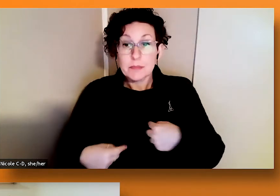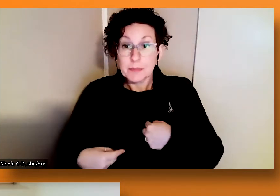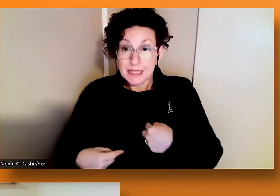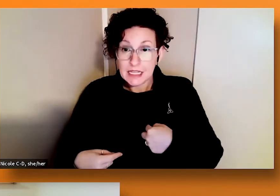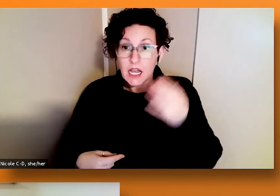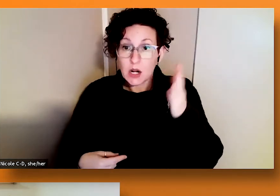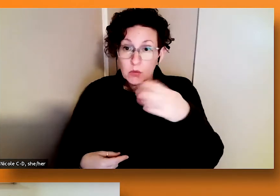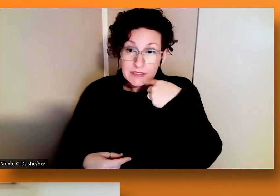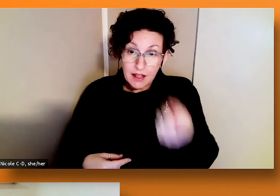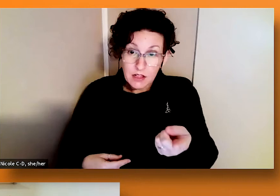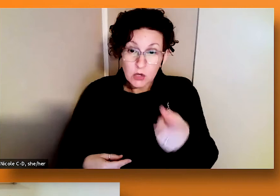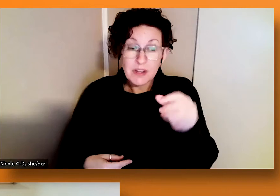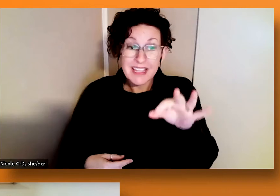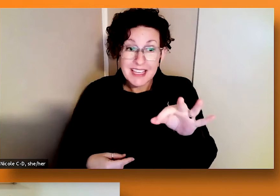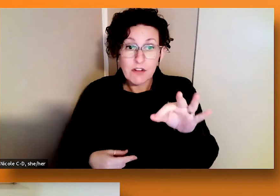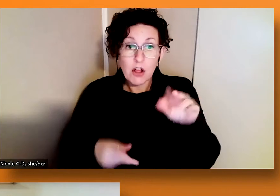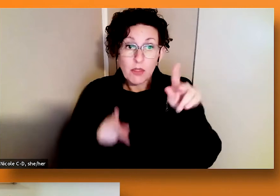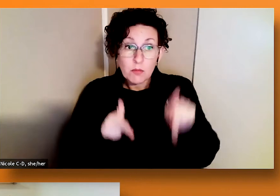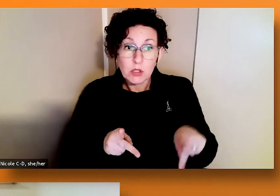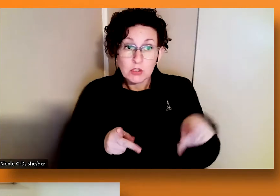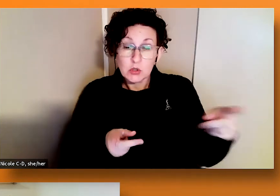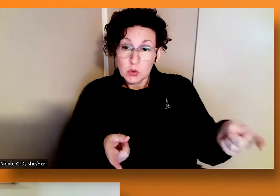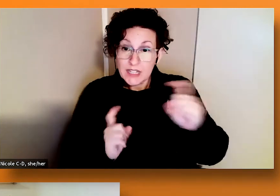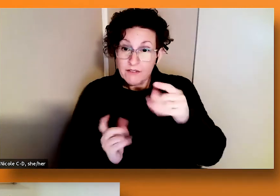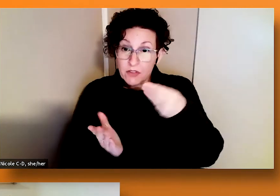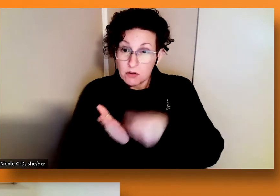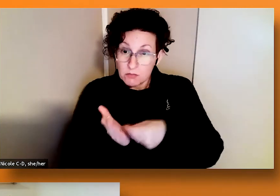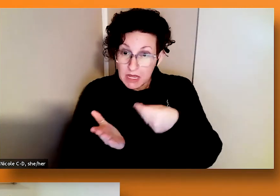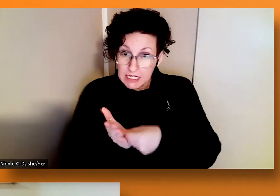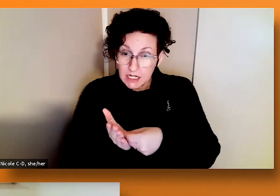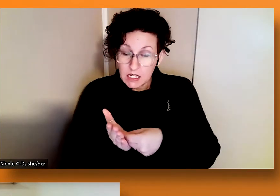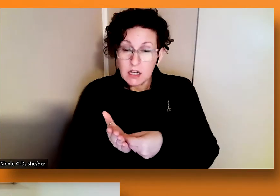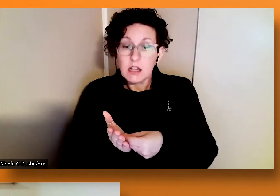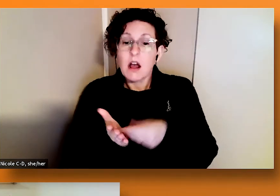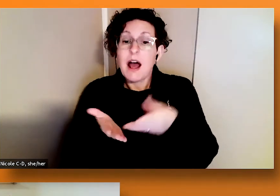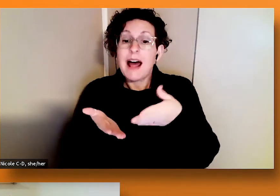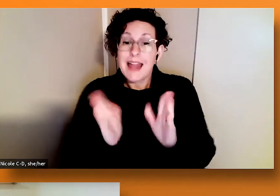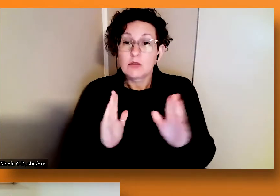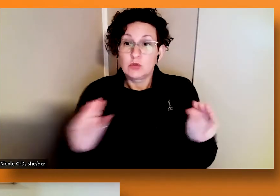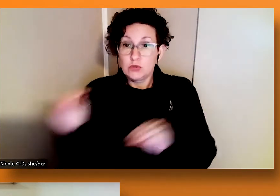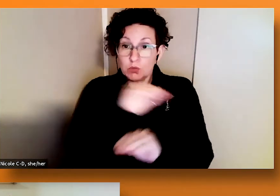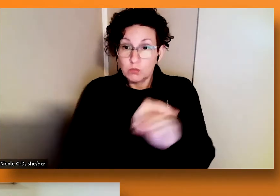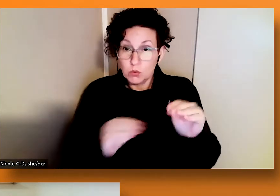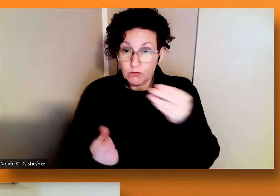and I would tell you whether the sponsor says that you can move money from another category